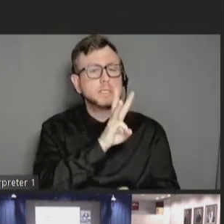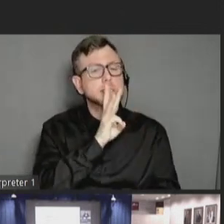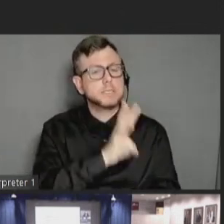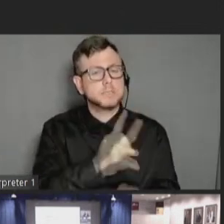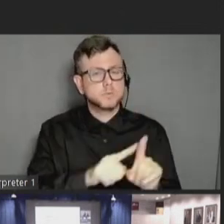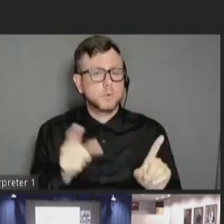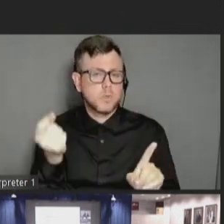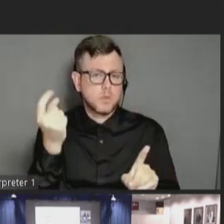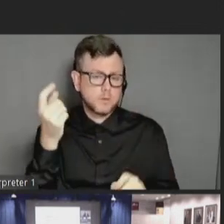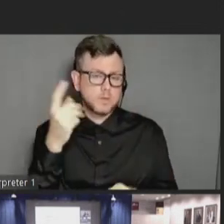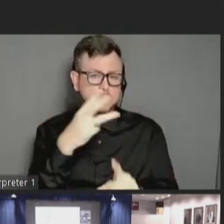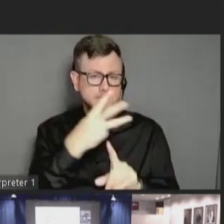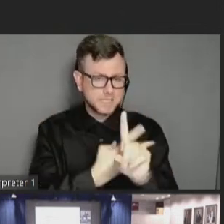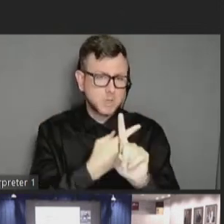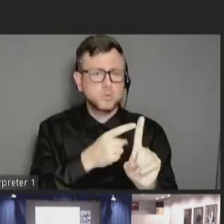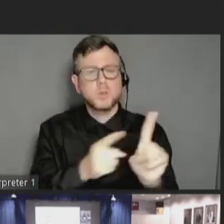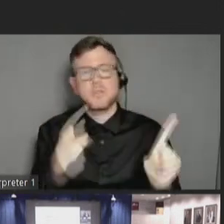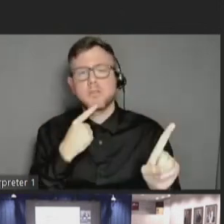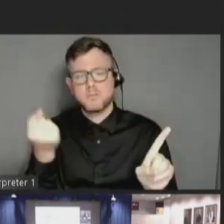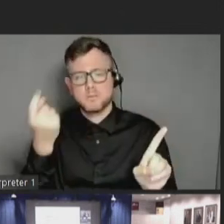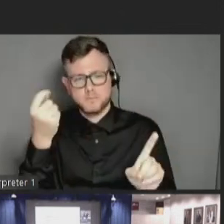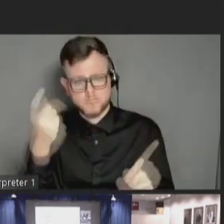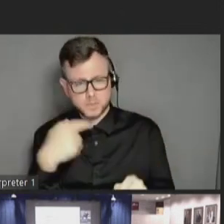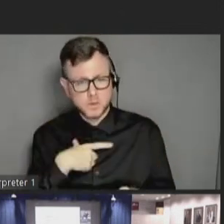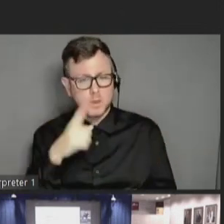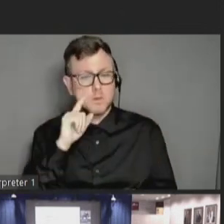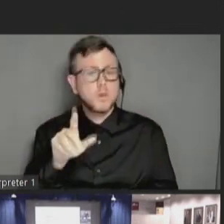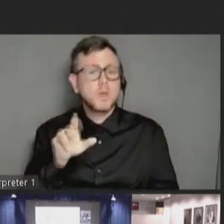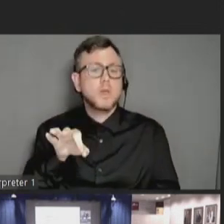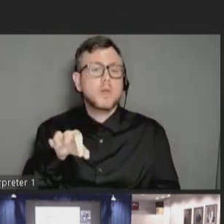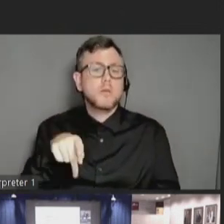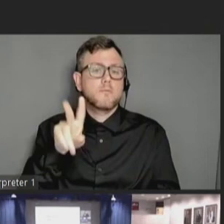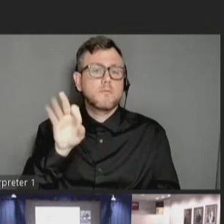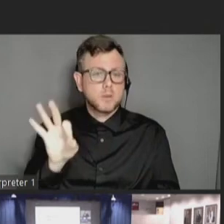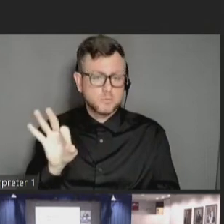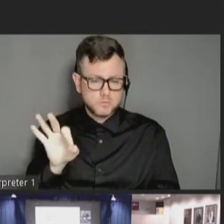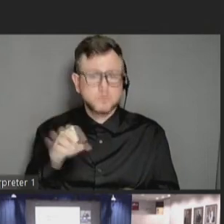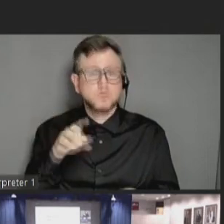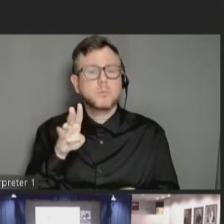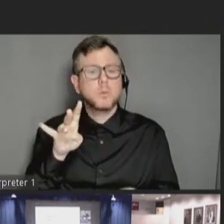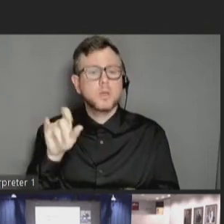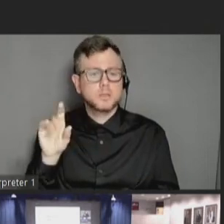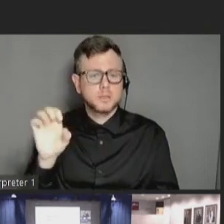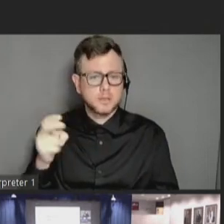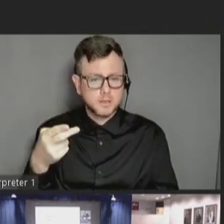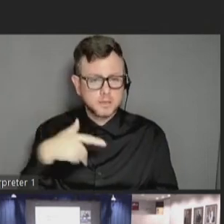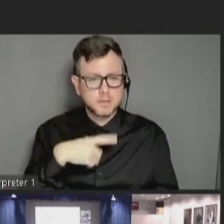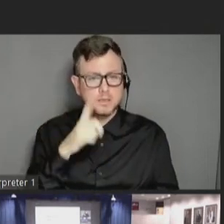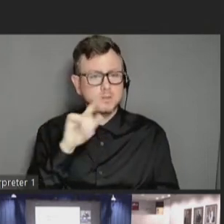Authorization for the Pfizer-BioNTech COVID-19 vaccine for emergency use in